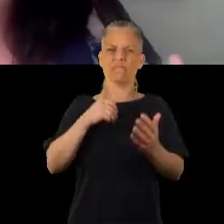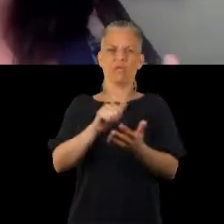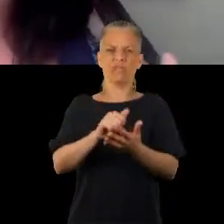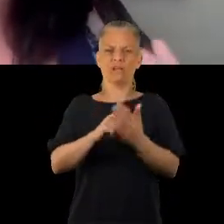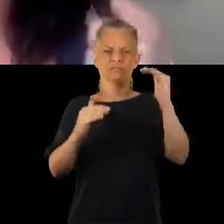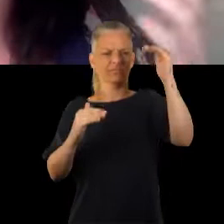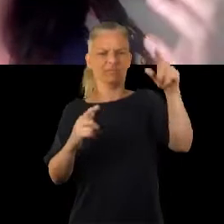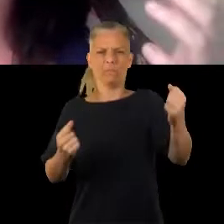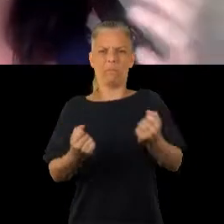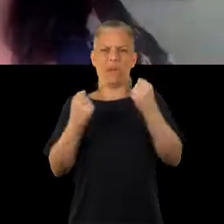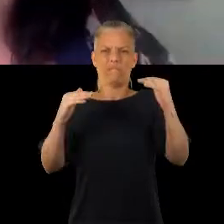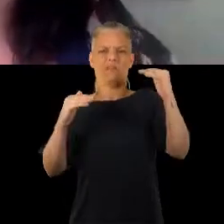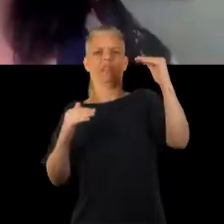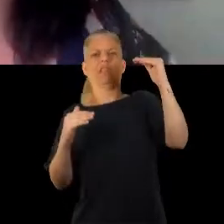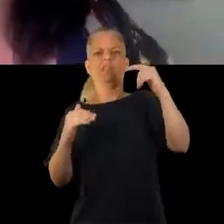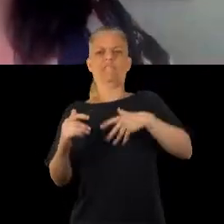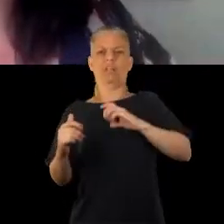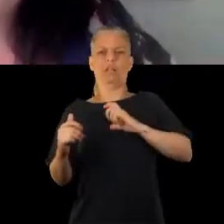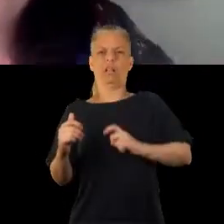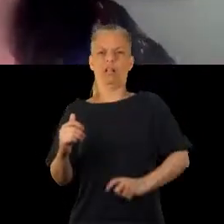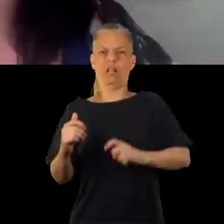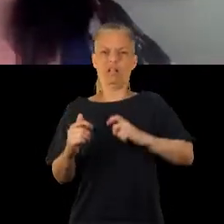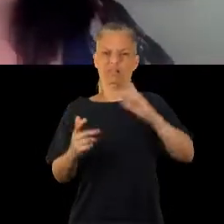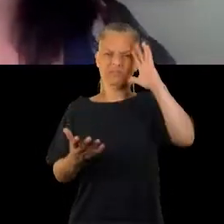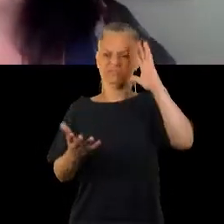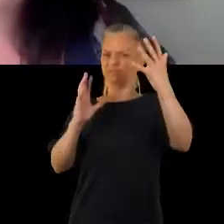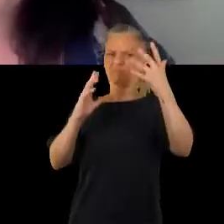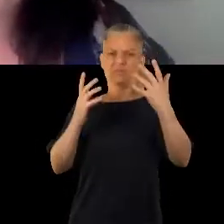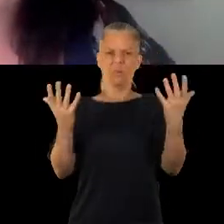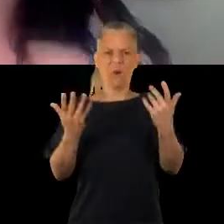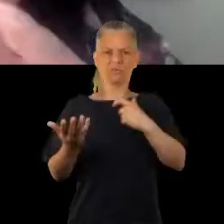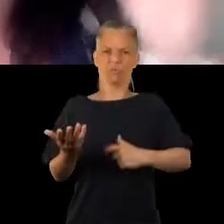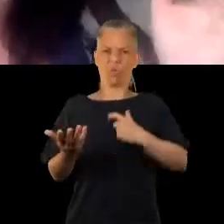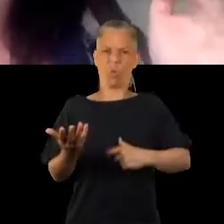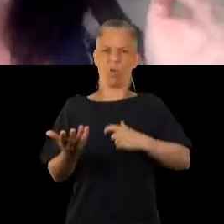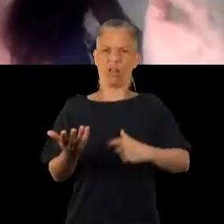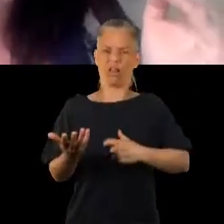Because actually the more power a peer has in an organisation, the more power they have to share.